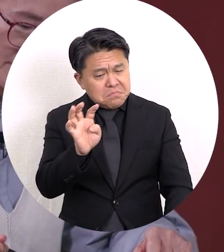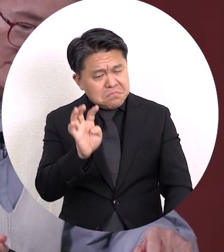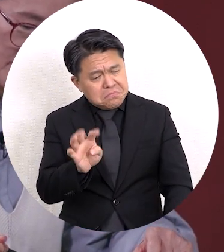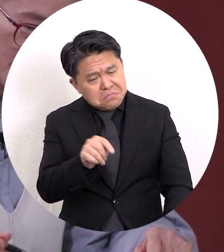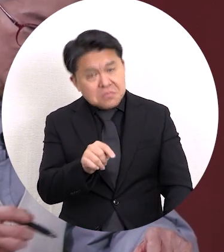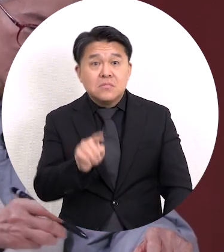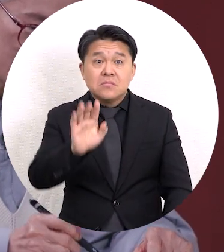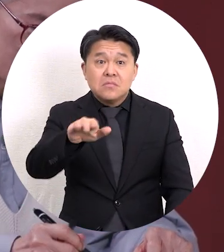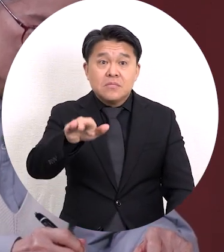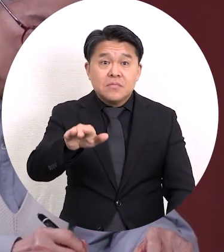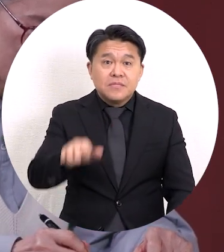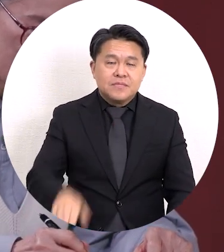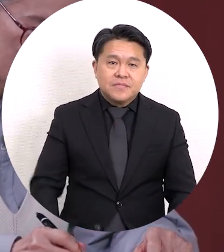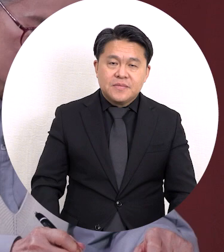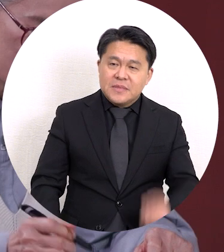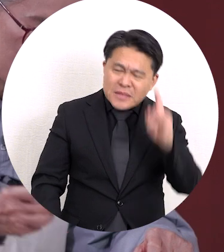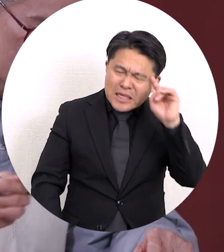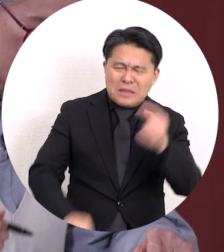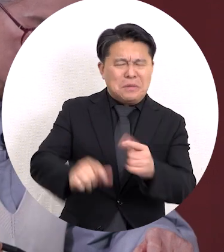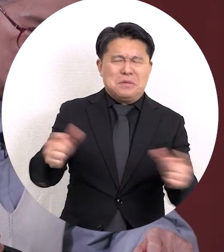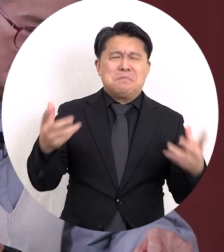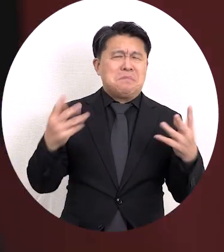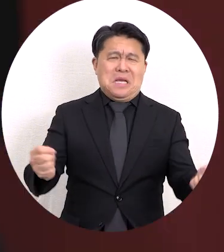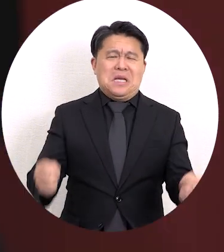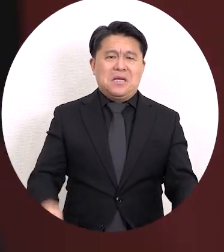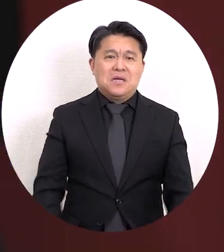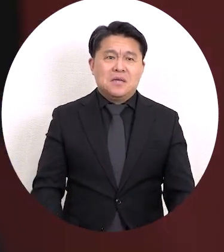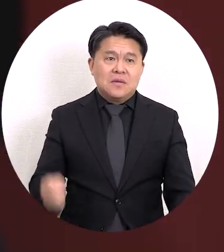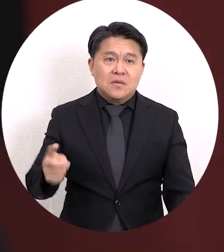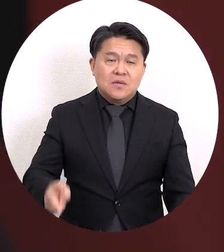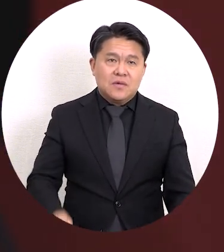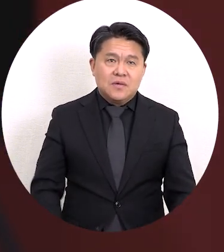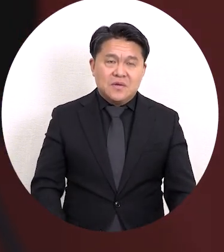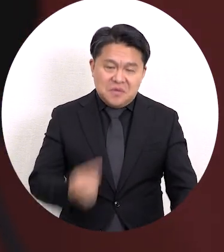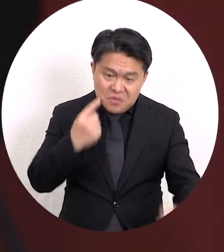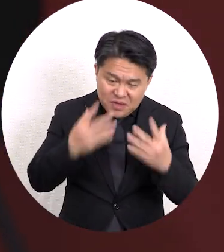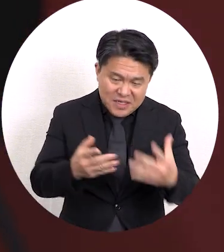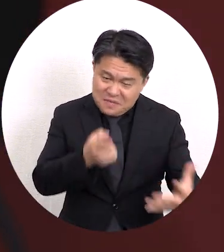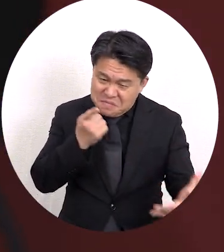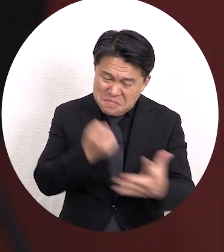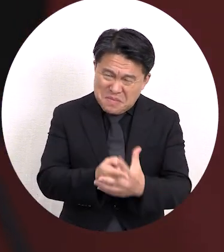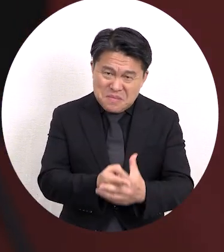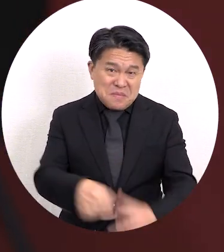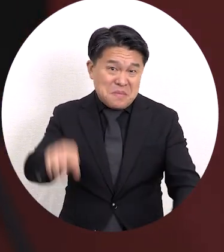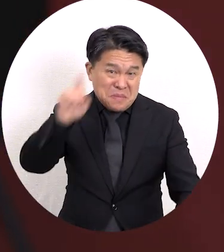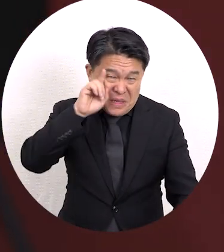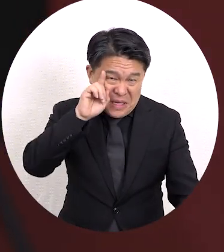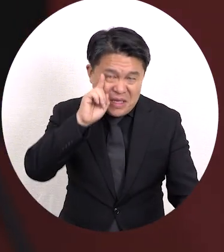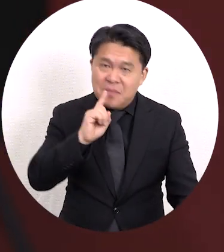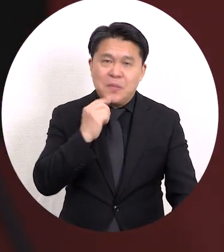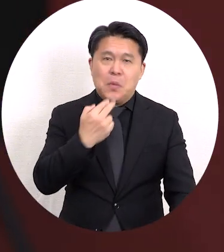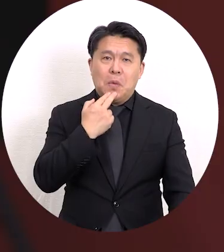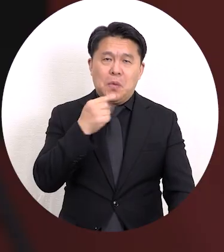a subject of debate. There isn't a definitive interpretation yet, (and scholars have differing opinions on